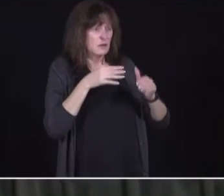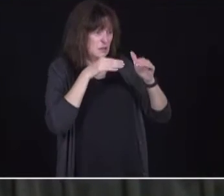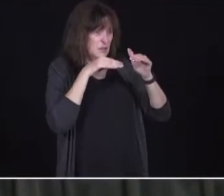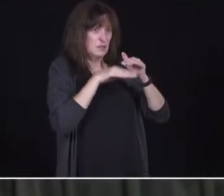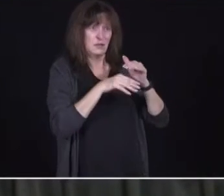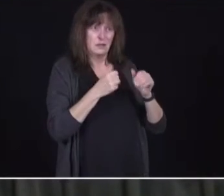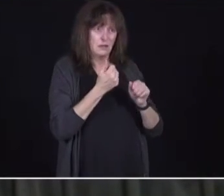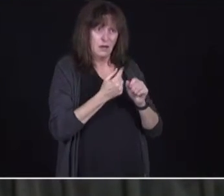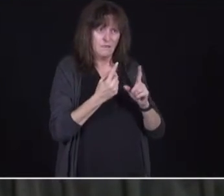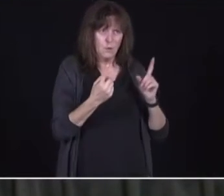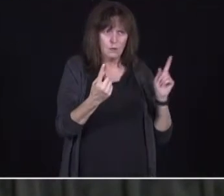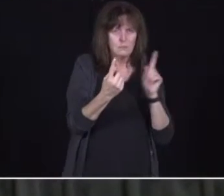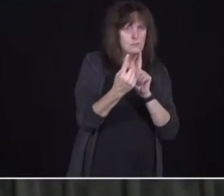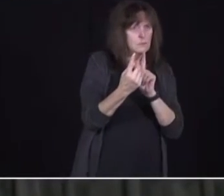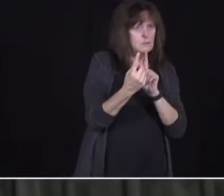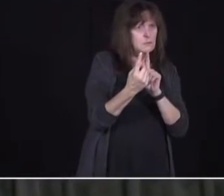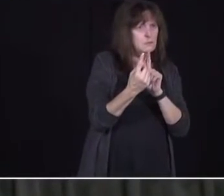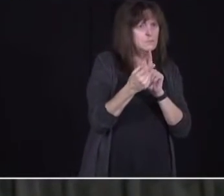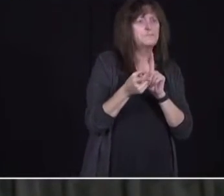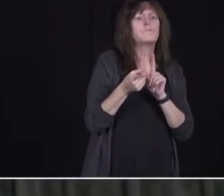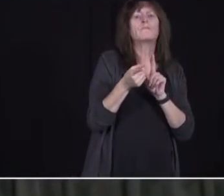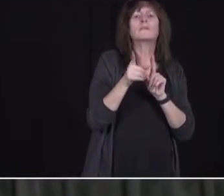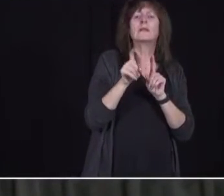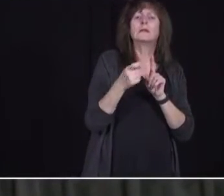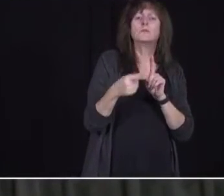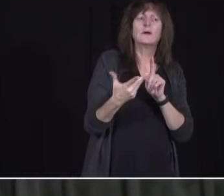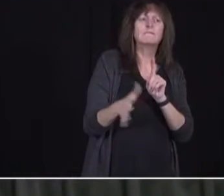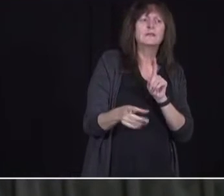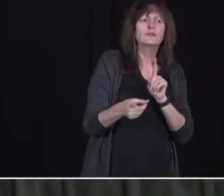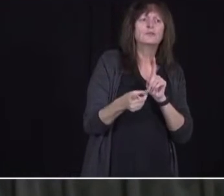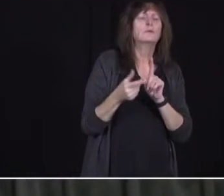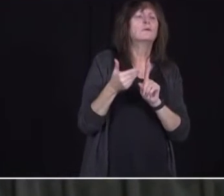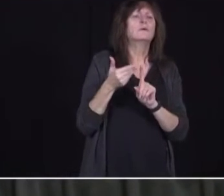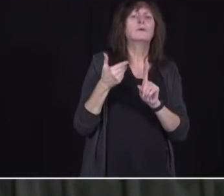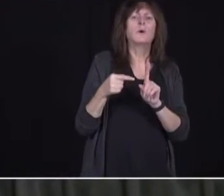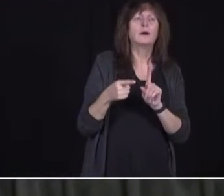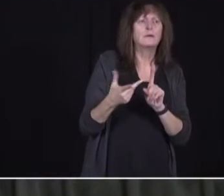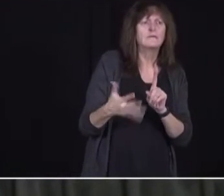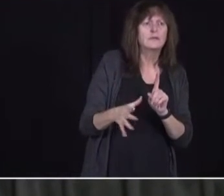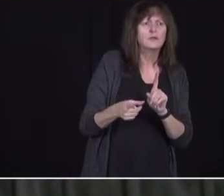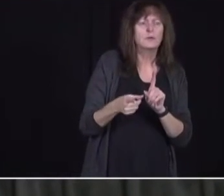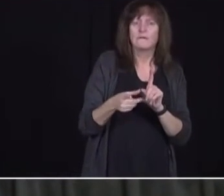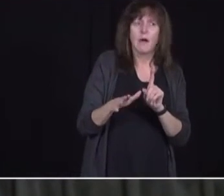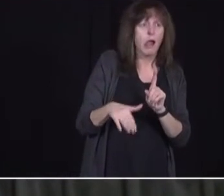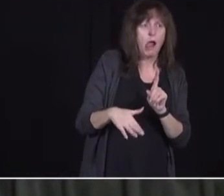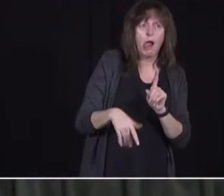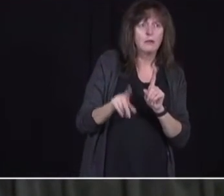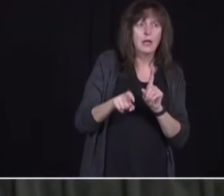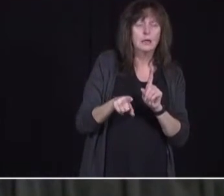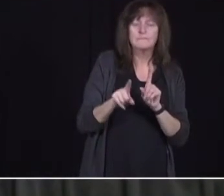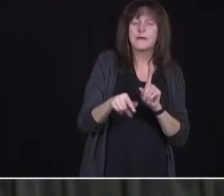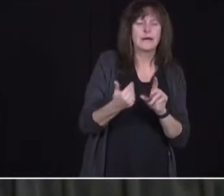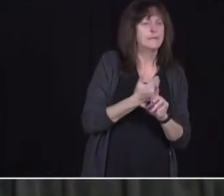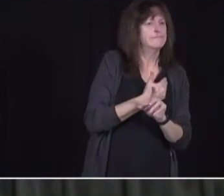within these long-term care homes to make sure every person that comes in gets checked to make sure. It's documented.